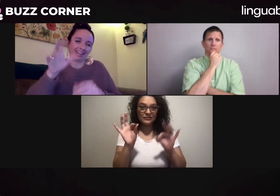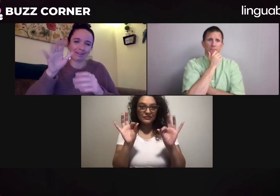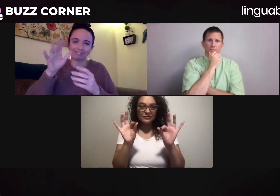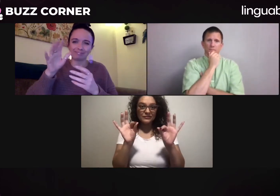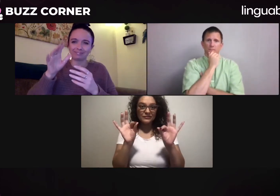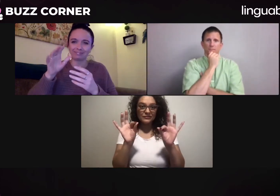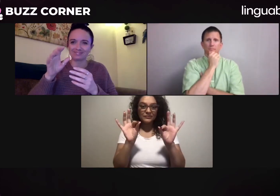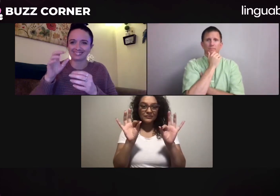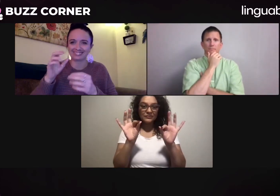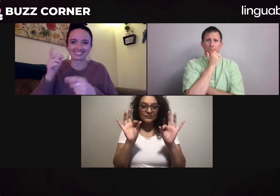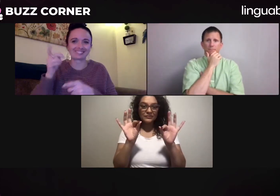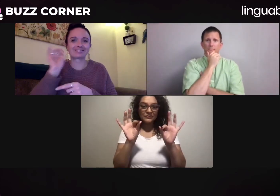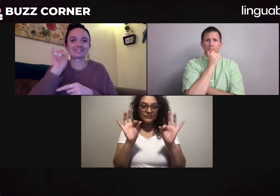Excellent. Thanks.